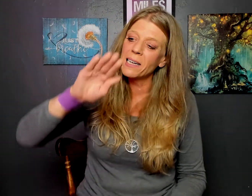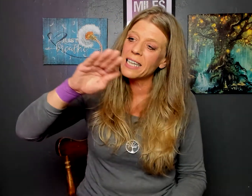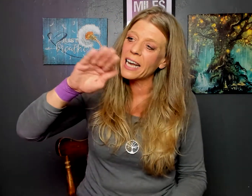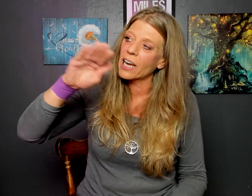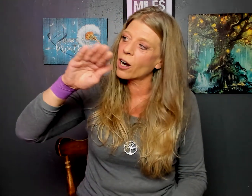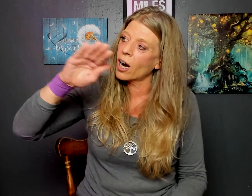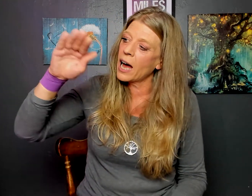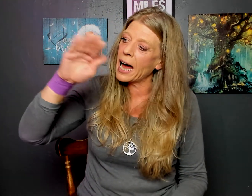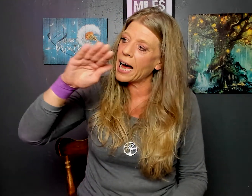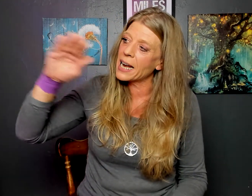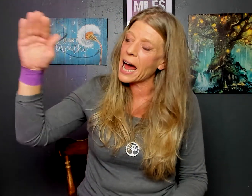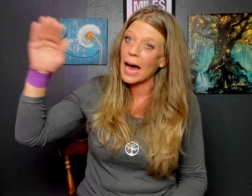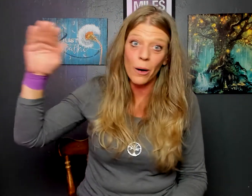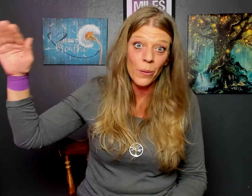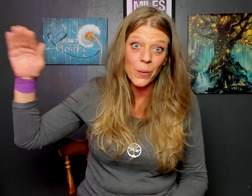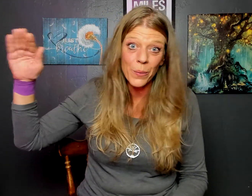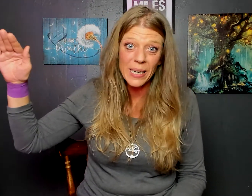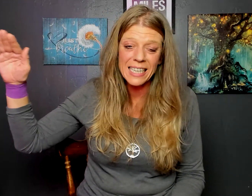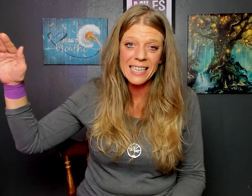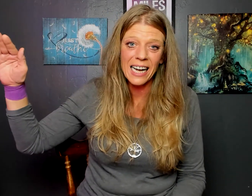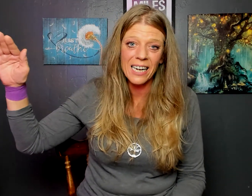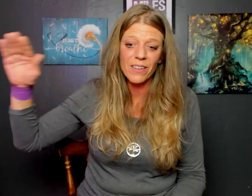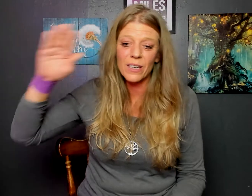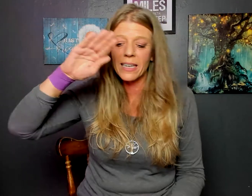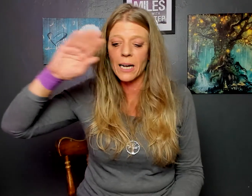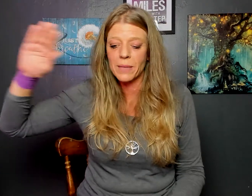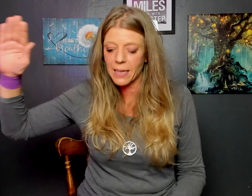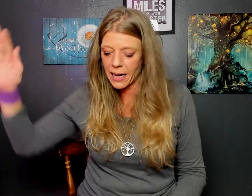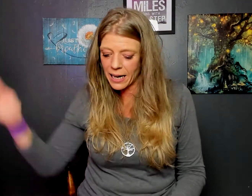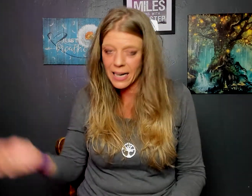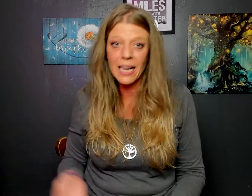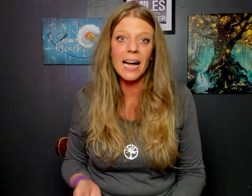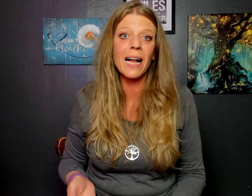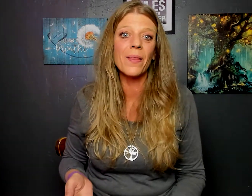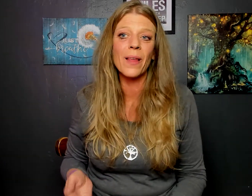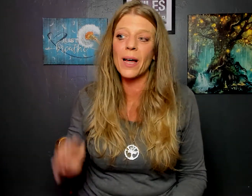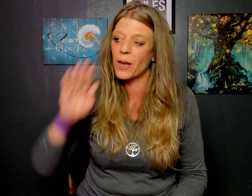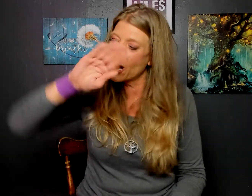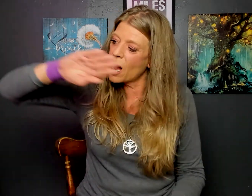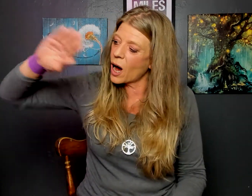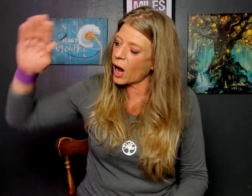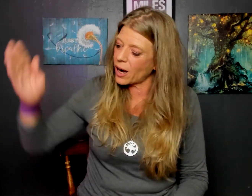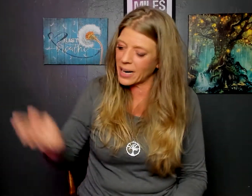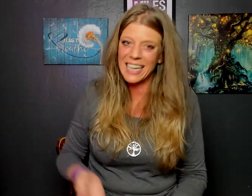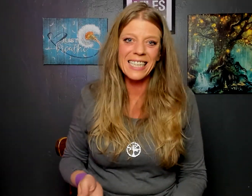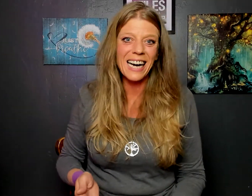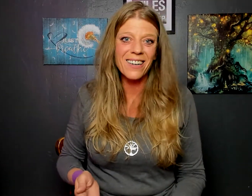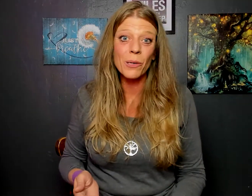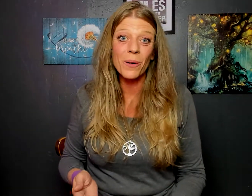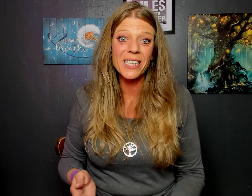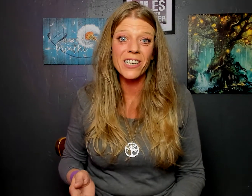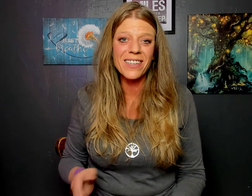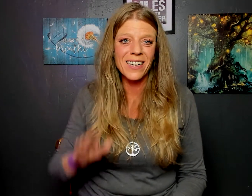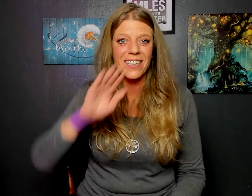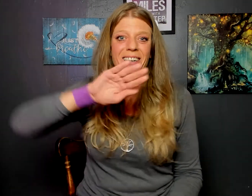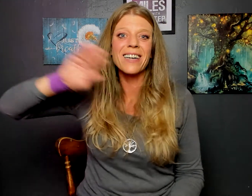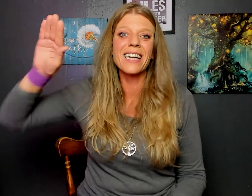Take you hand out towards the side of your same side and then arc it down towards your center.